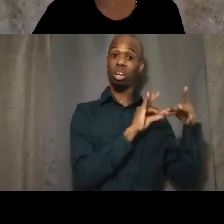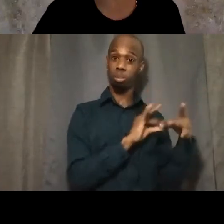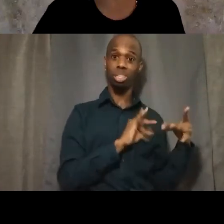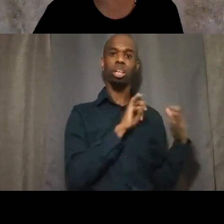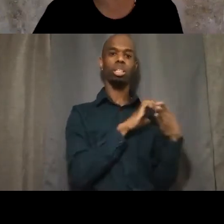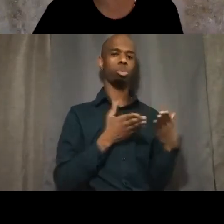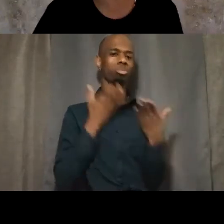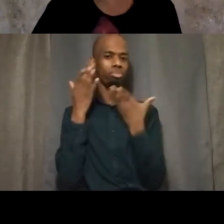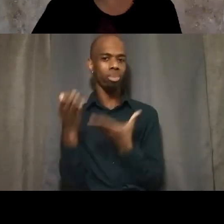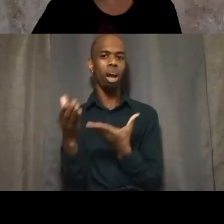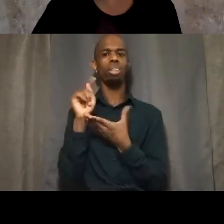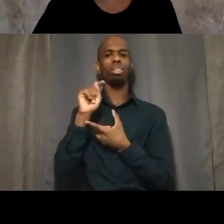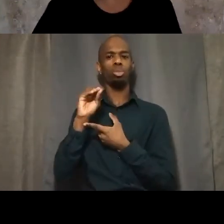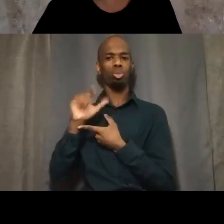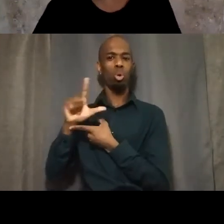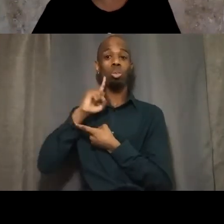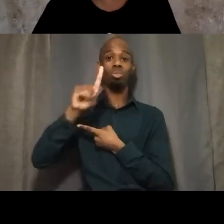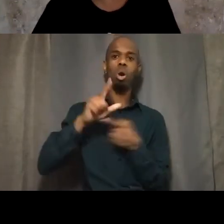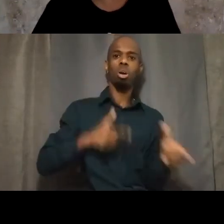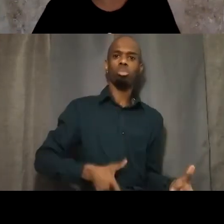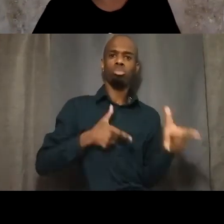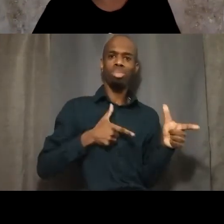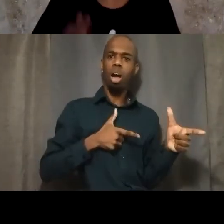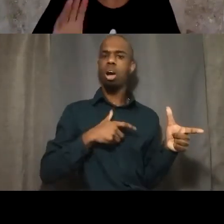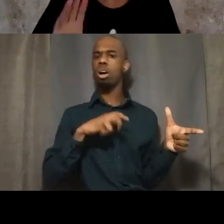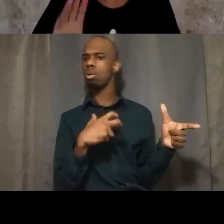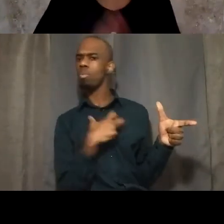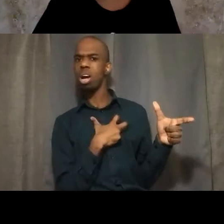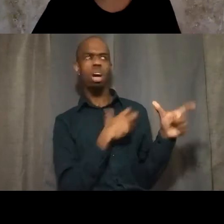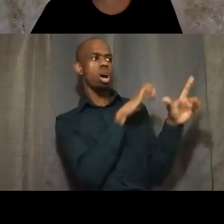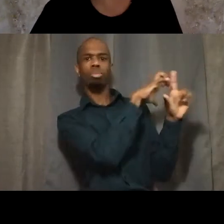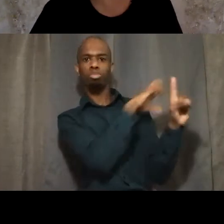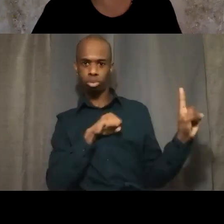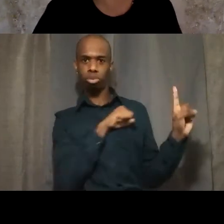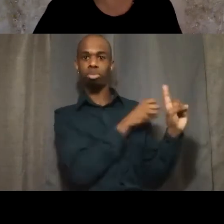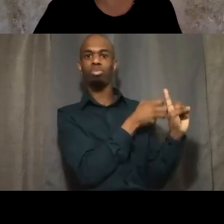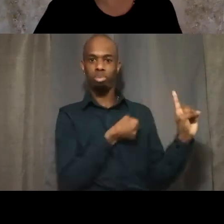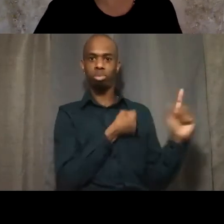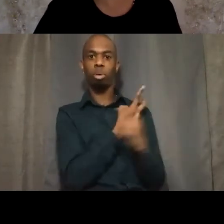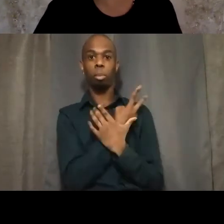to snatch the guns and badges of police who kill and abuse our community members.